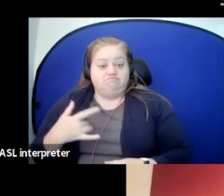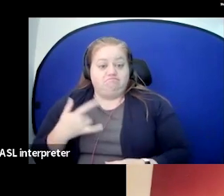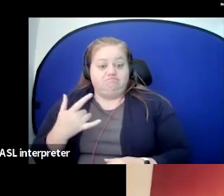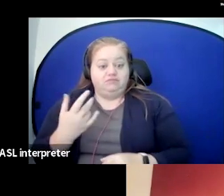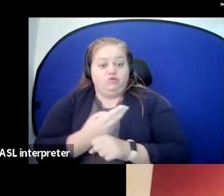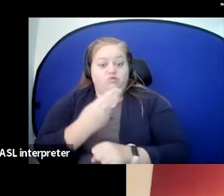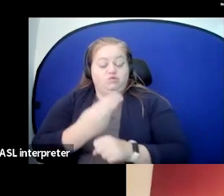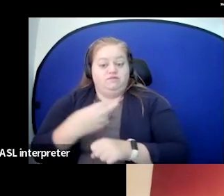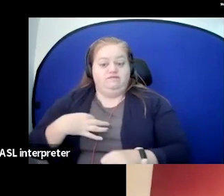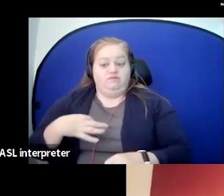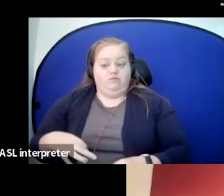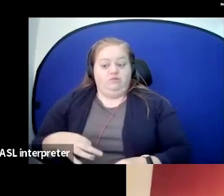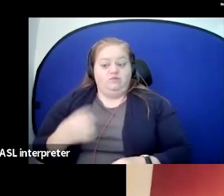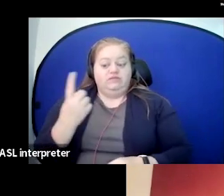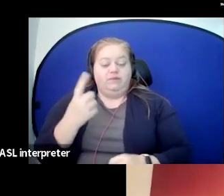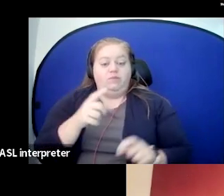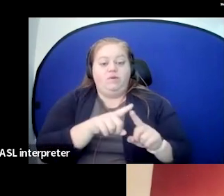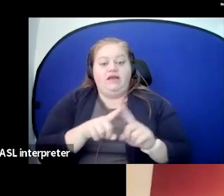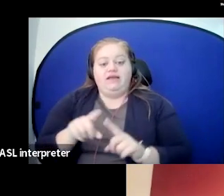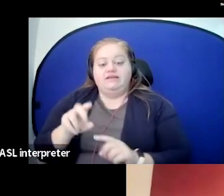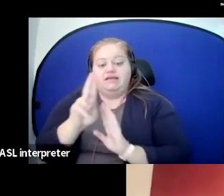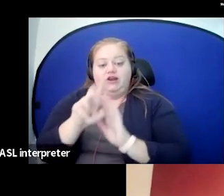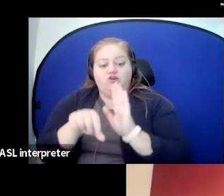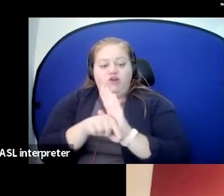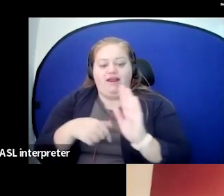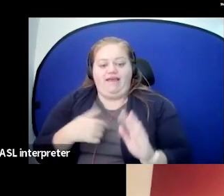As an undergraduate, I didn't do anything useful.